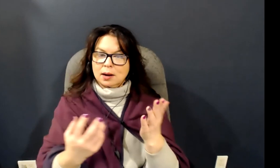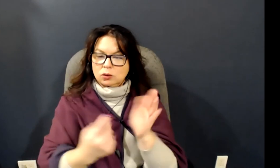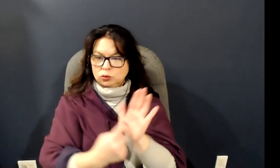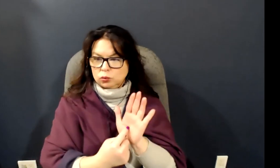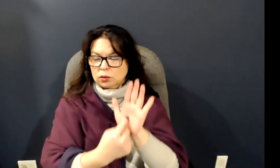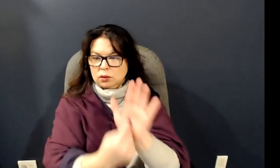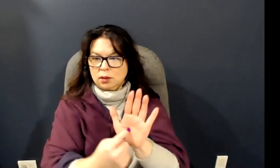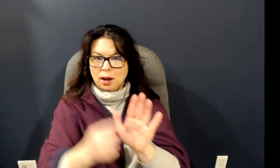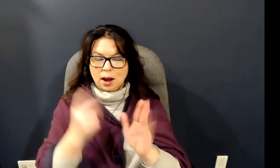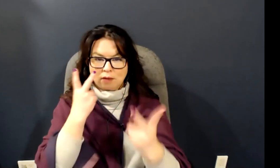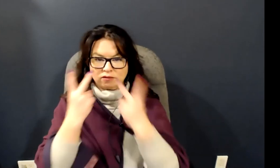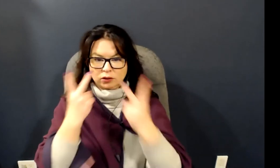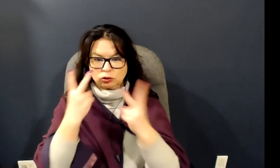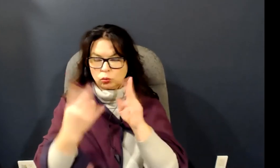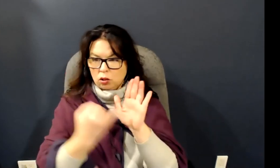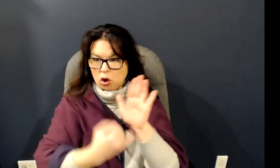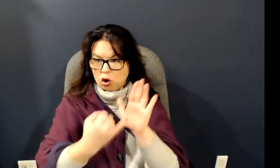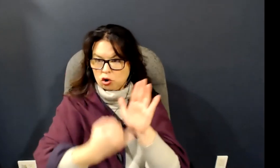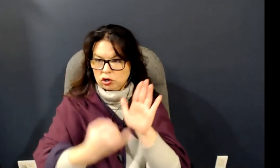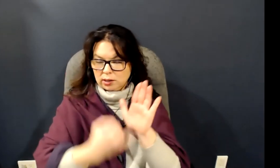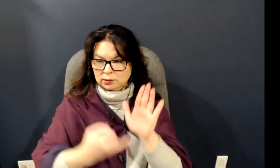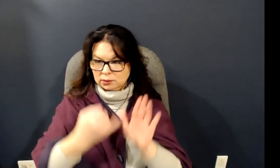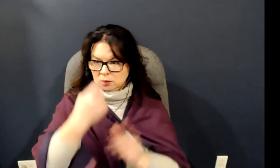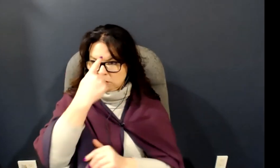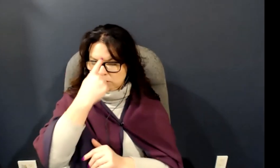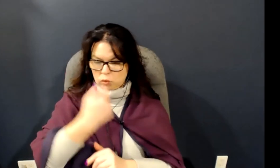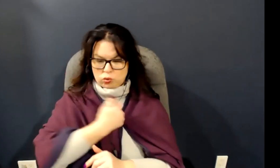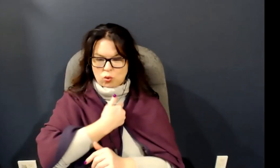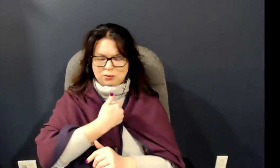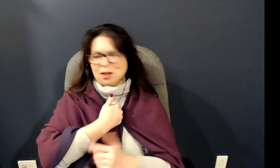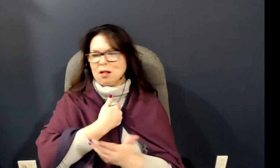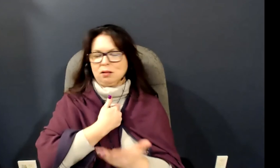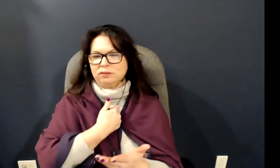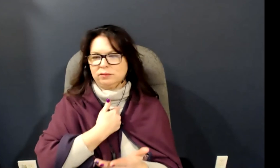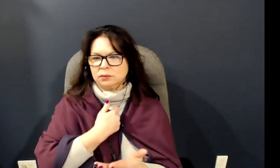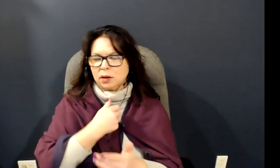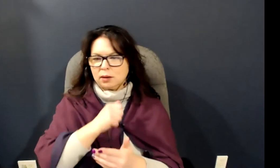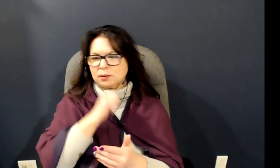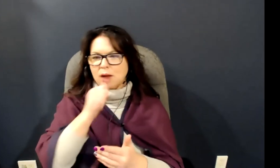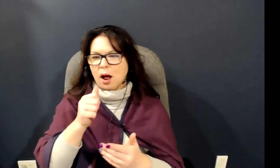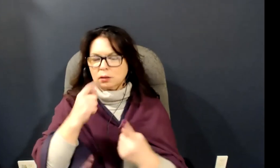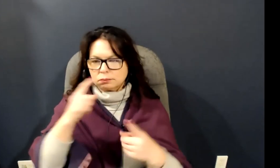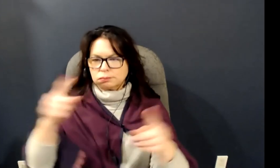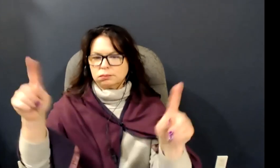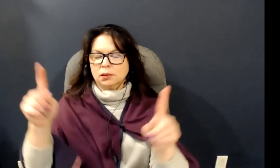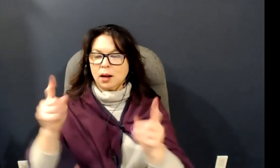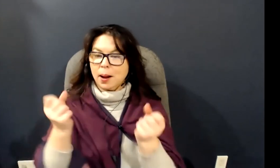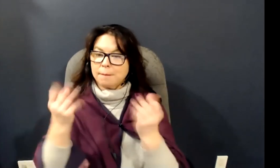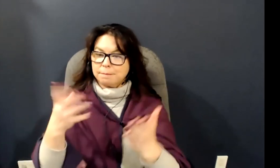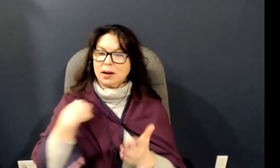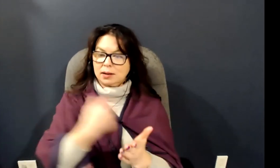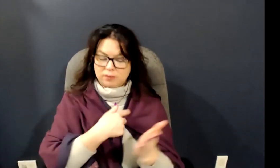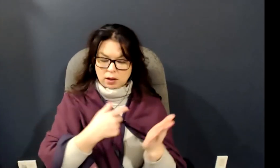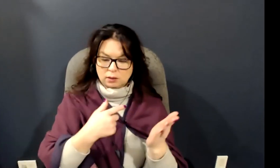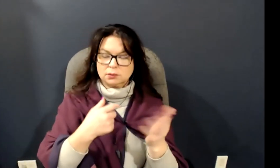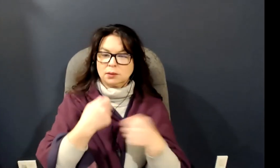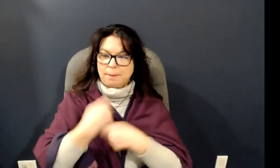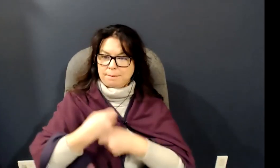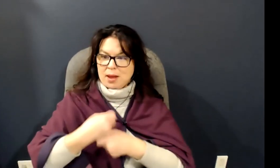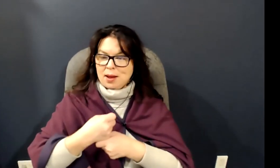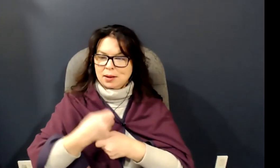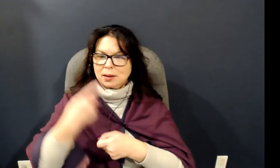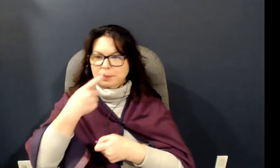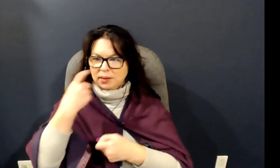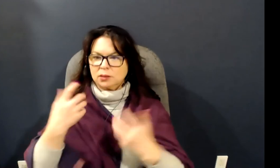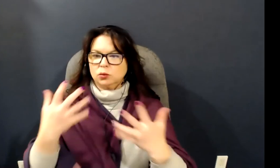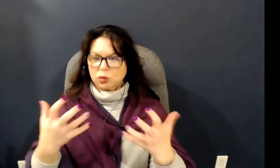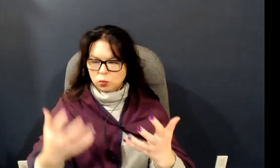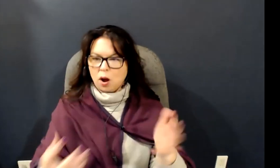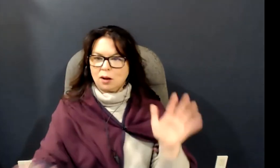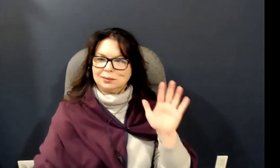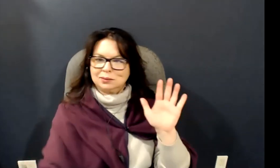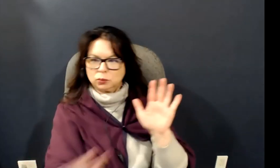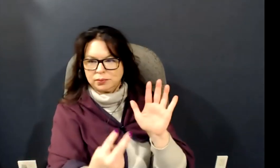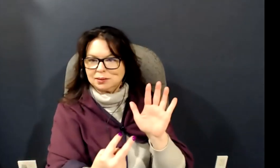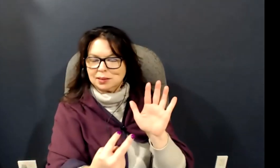want to make us aware through looking. I mean, we have come to a place now in, in our culture,